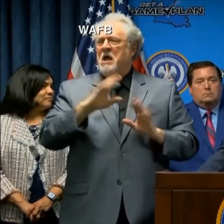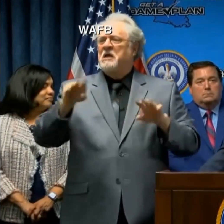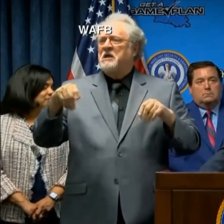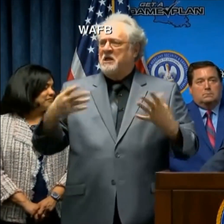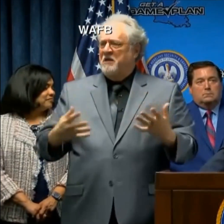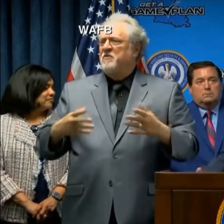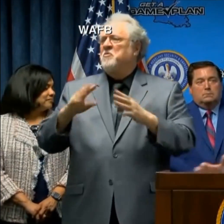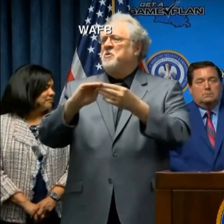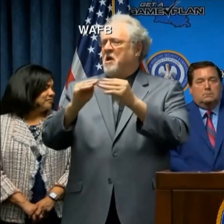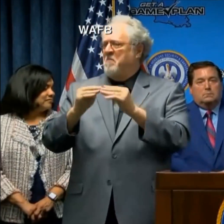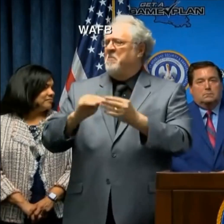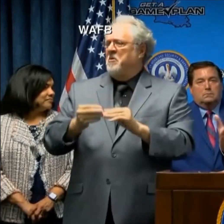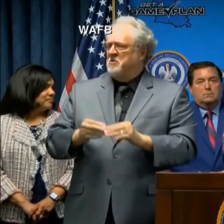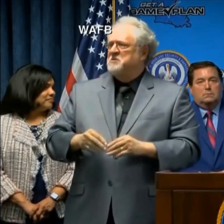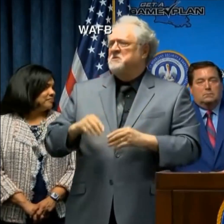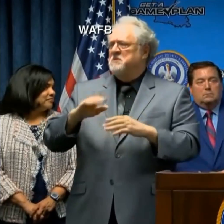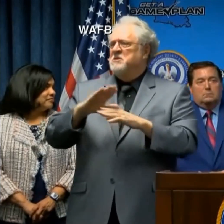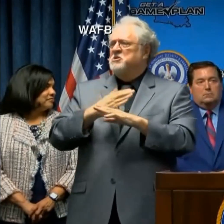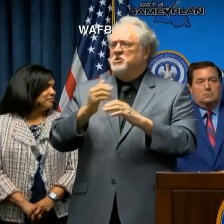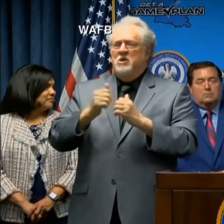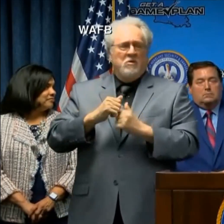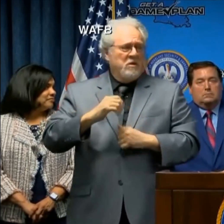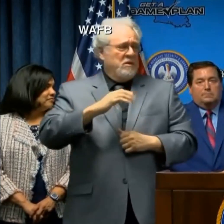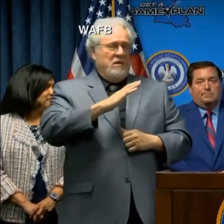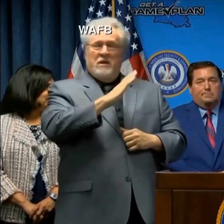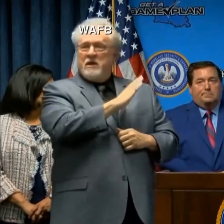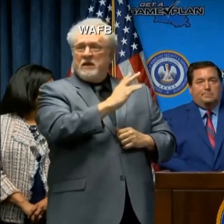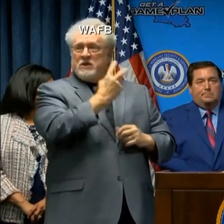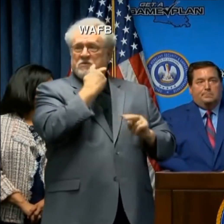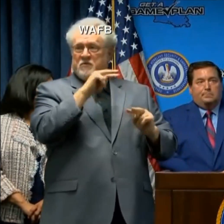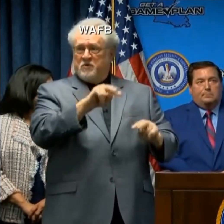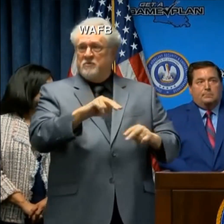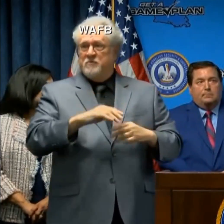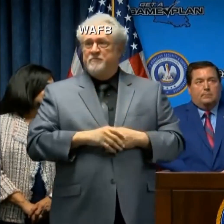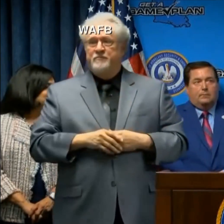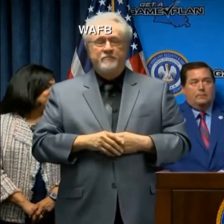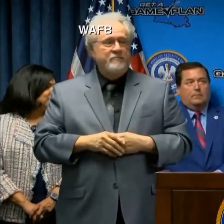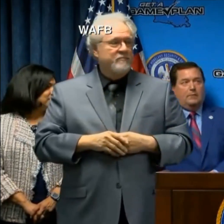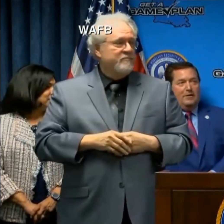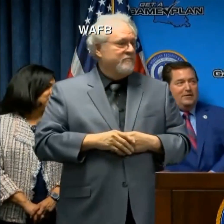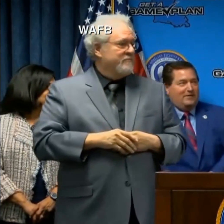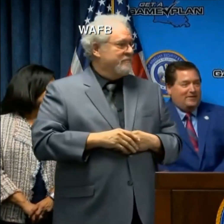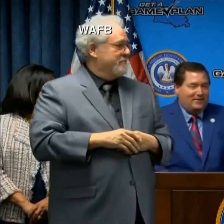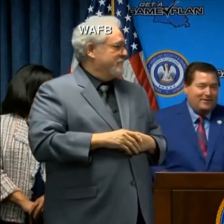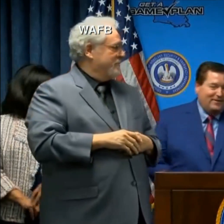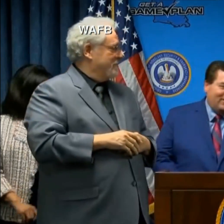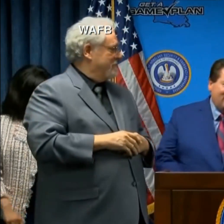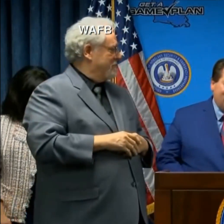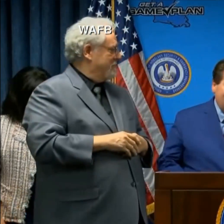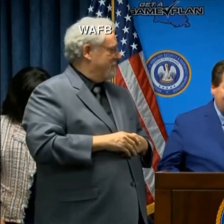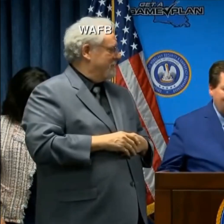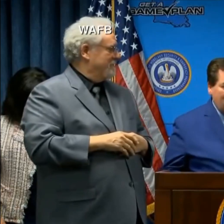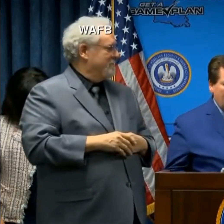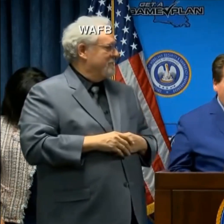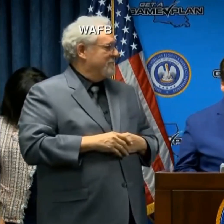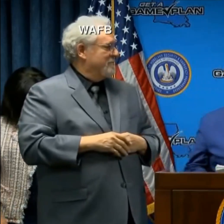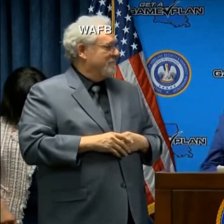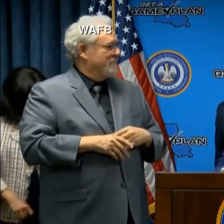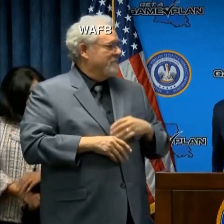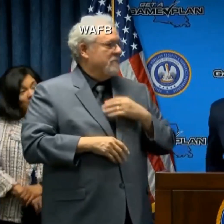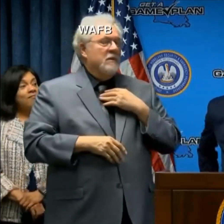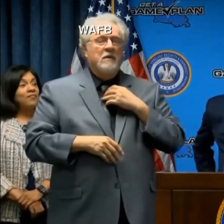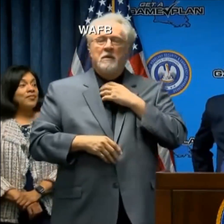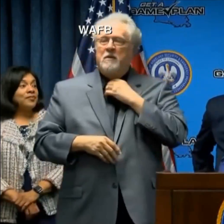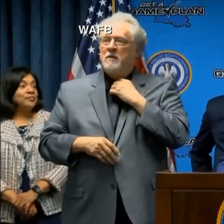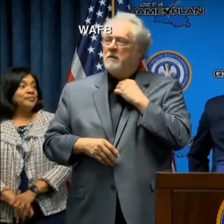numbers and share with you his his views on this as well you know it's difficult